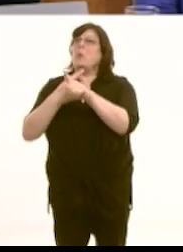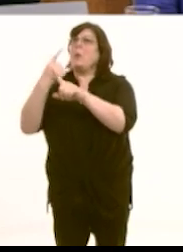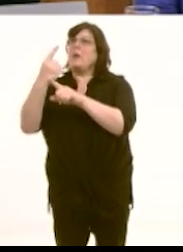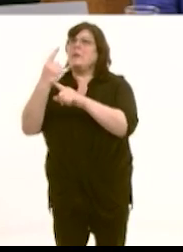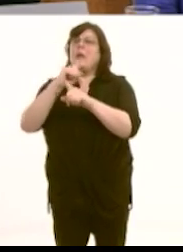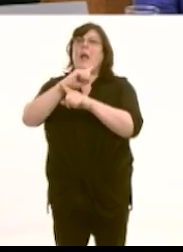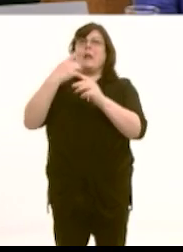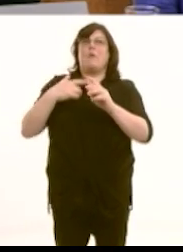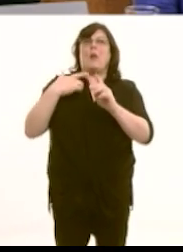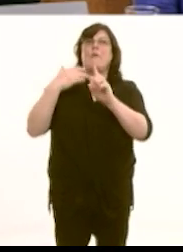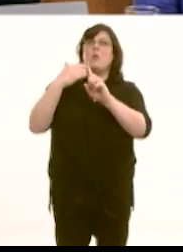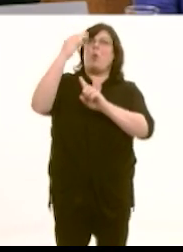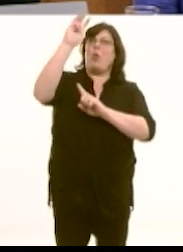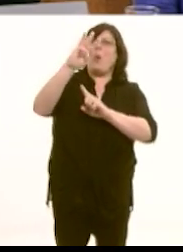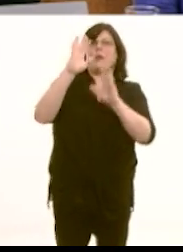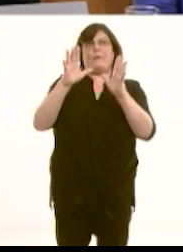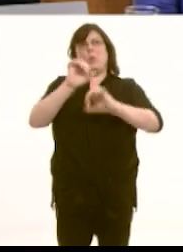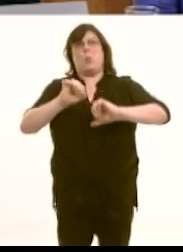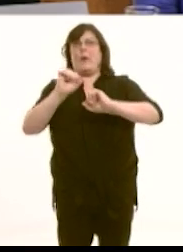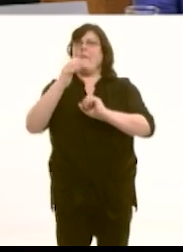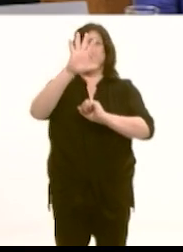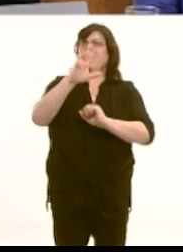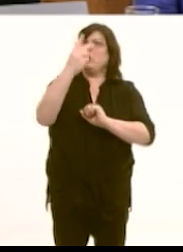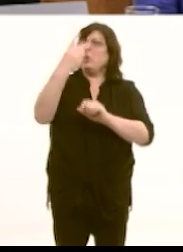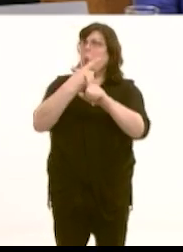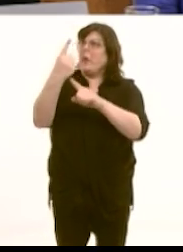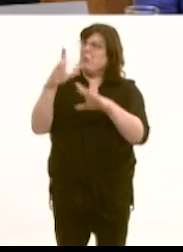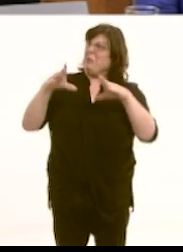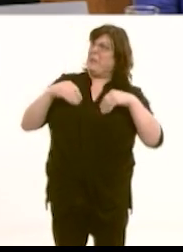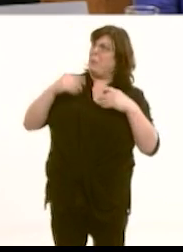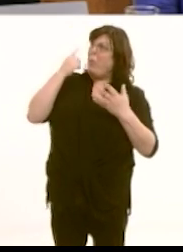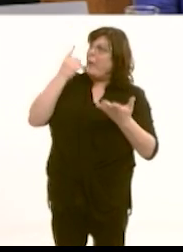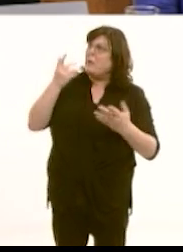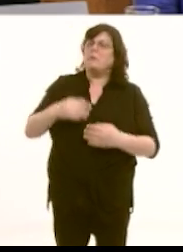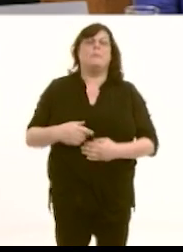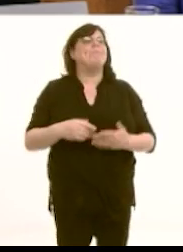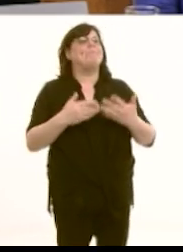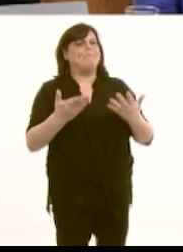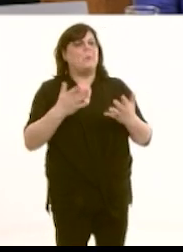Carwyn Jones: We expect every health board to ensure that they are within the targets